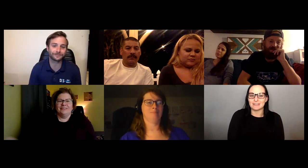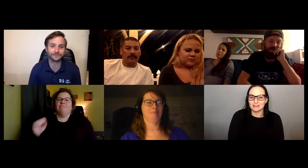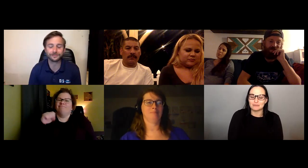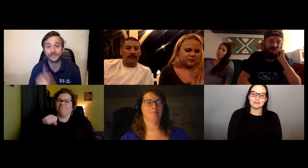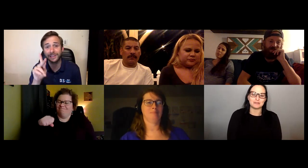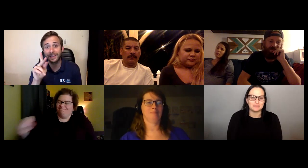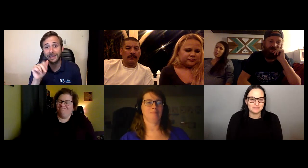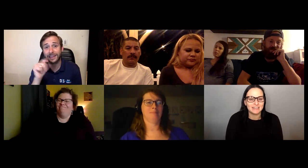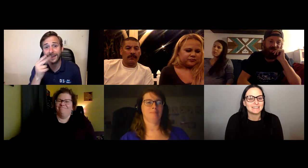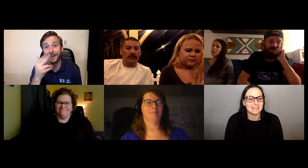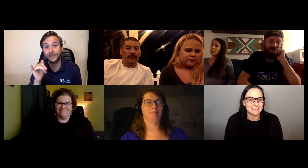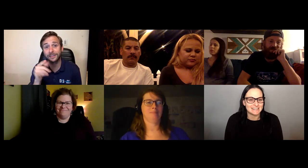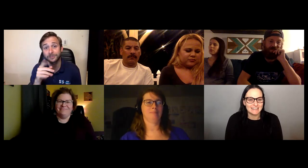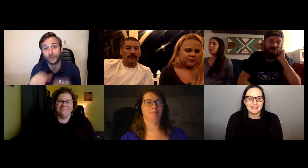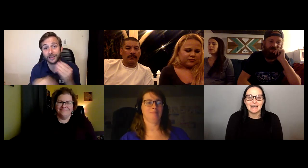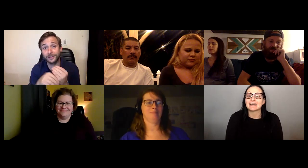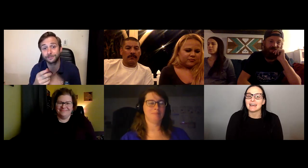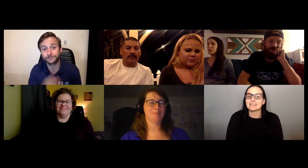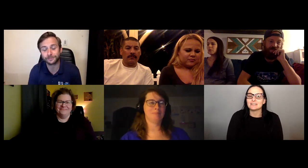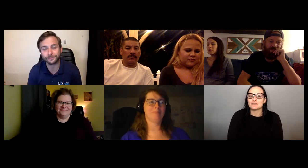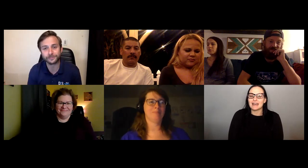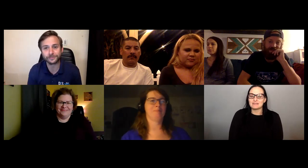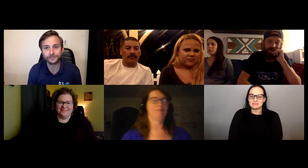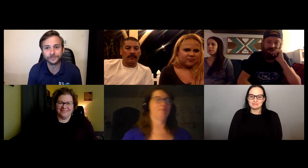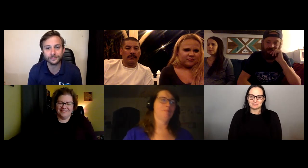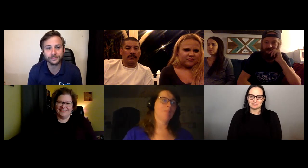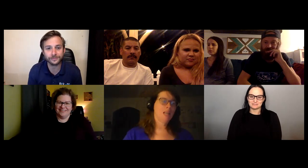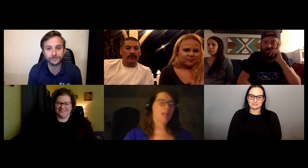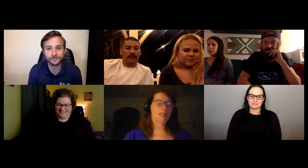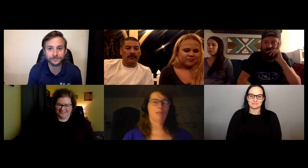like we used to